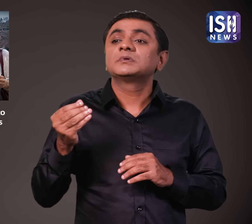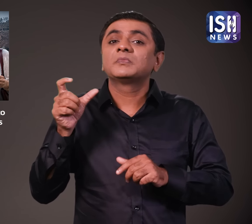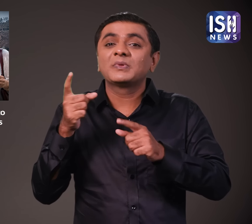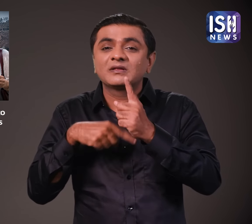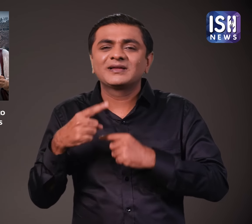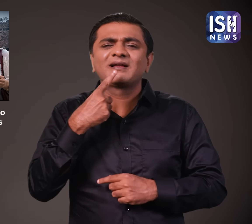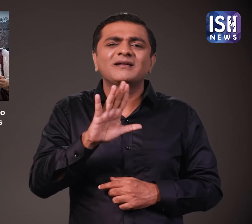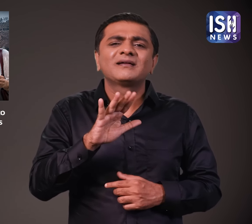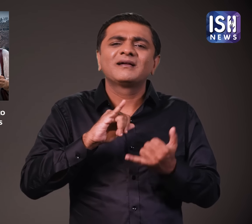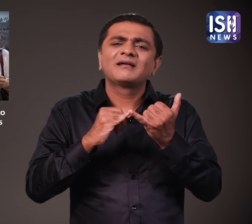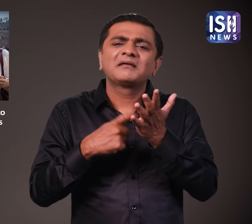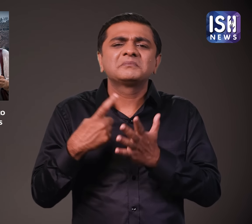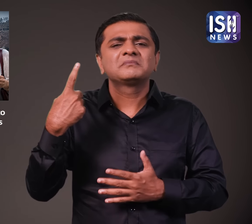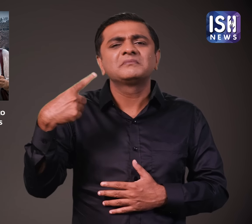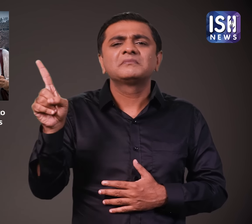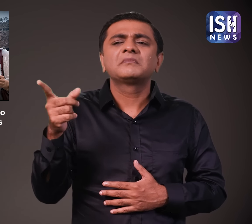However, some stood in support of Shreya.